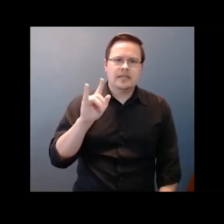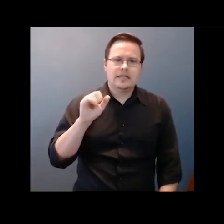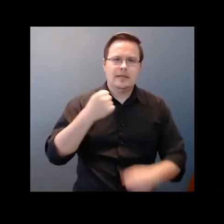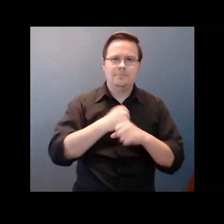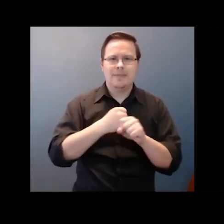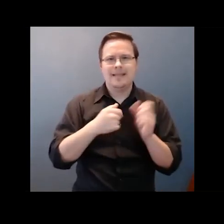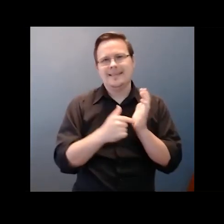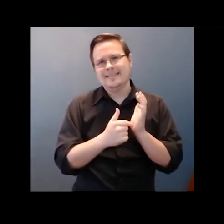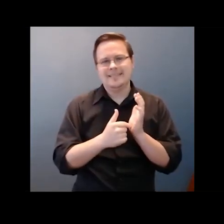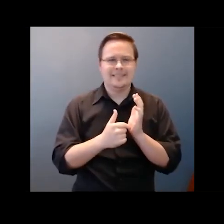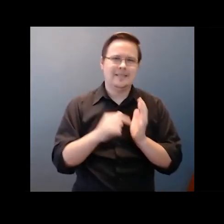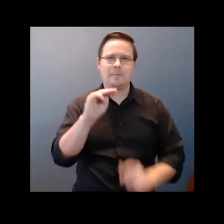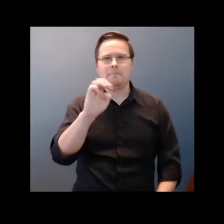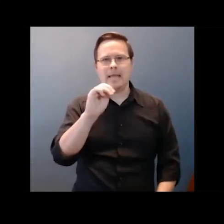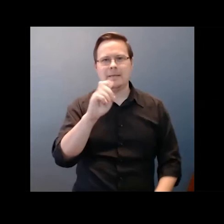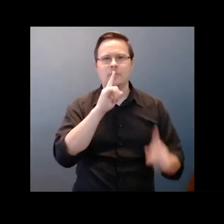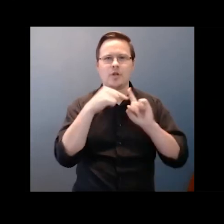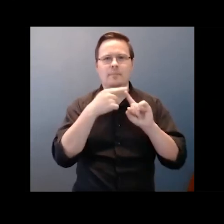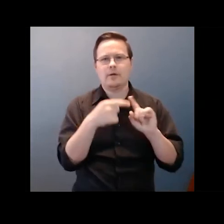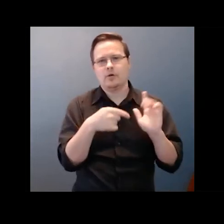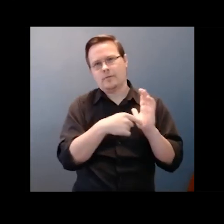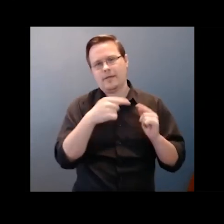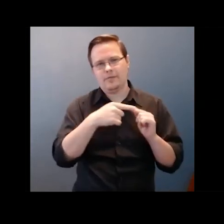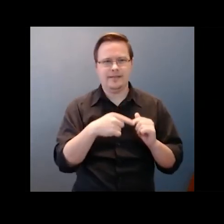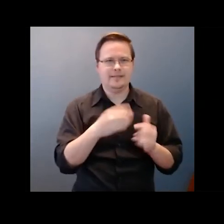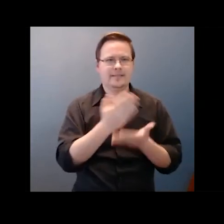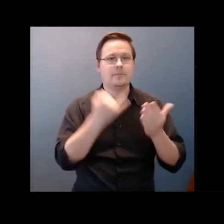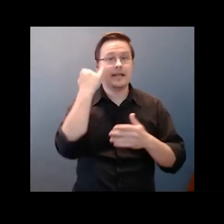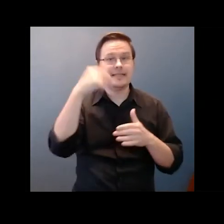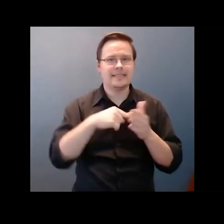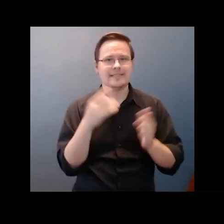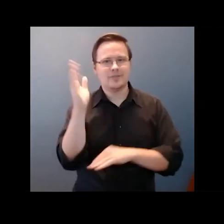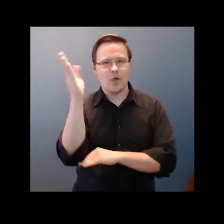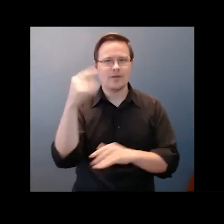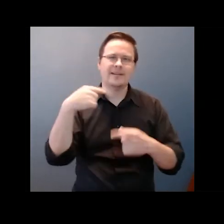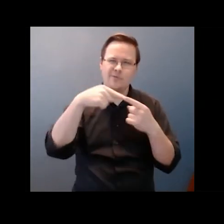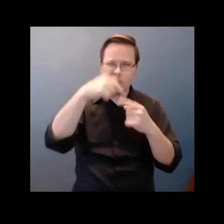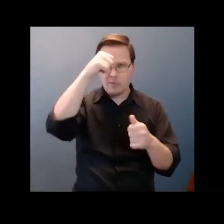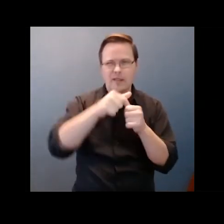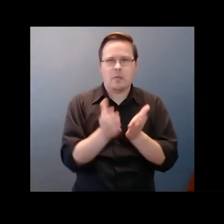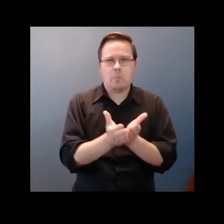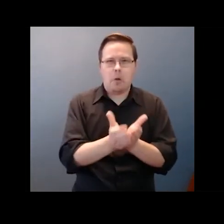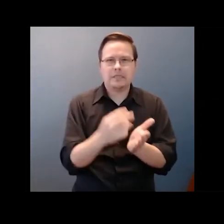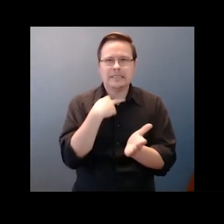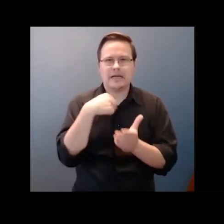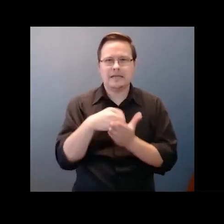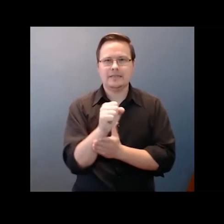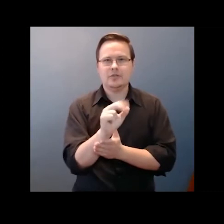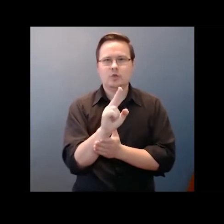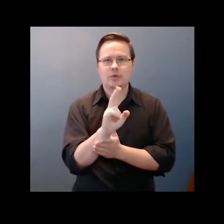When I was talking to her about some of the ideas in this talk, and this is when the Suez boat was trapped in the canal.